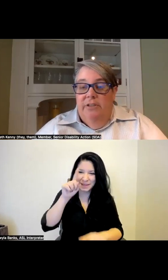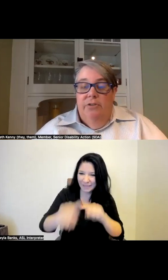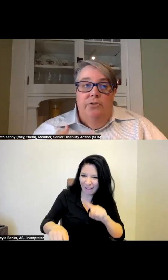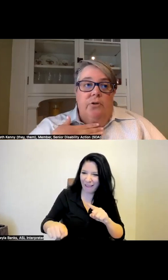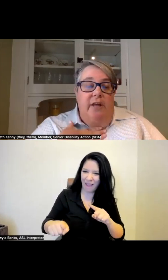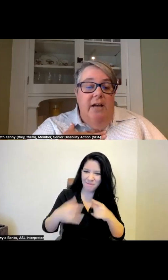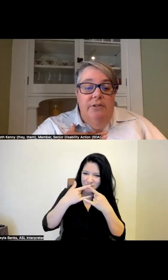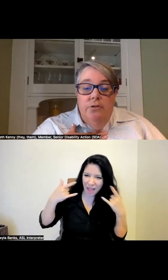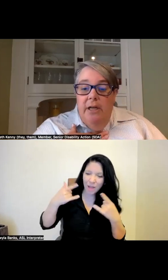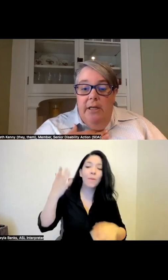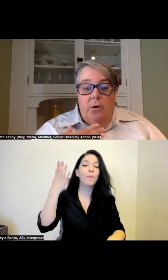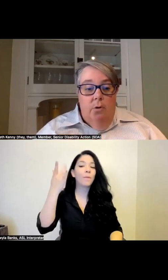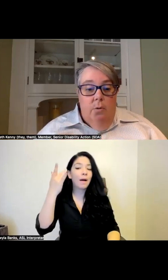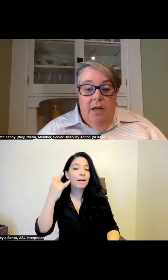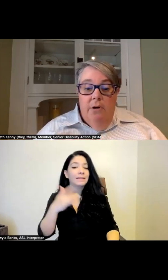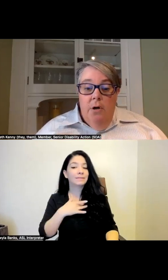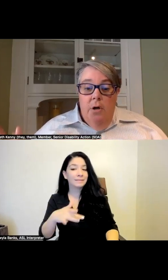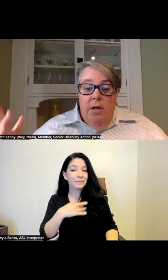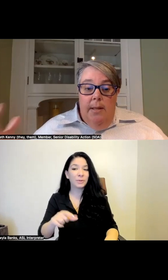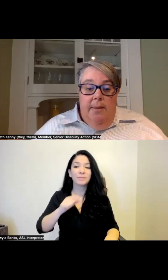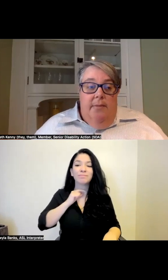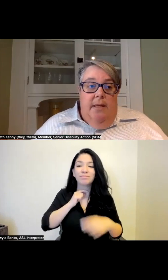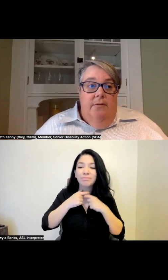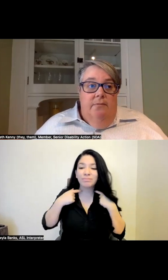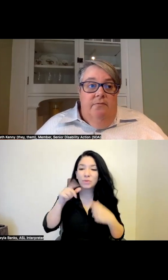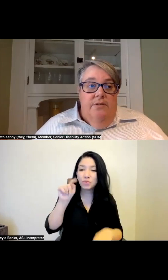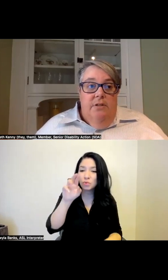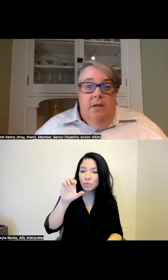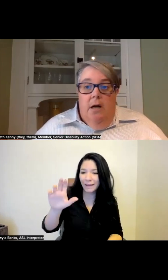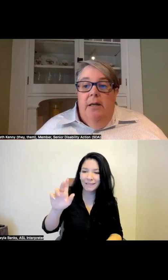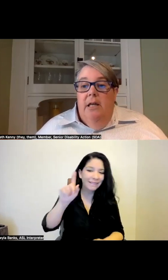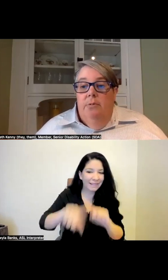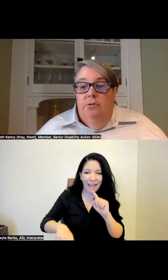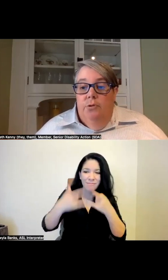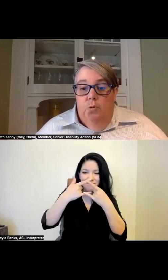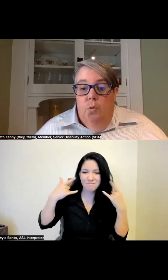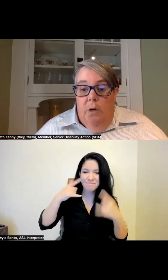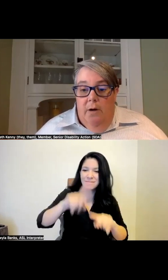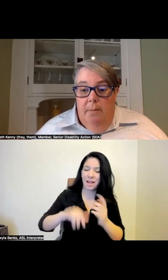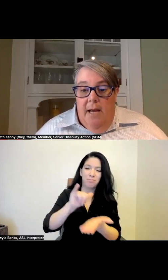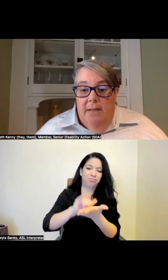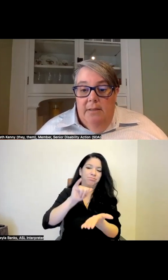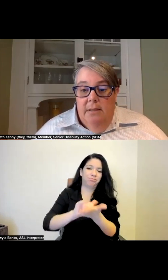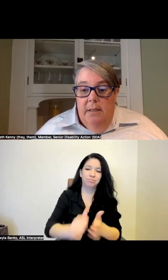issues, if they have a trach, or whatever. They physically were unable to wear a mask.